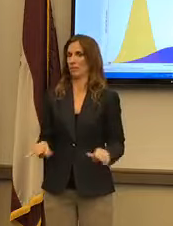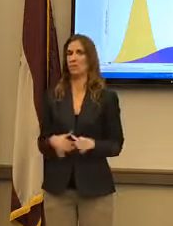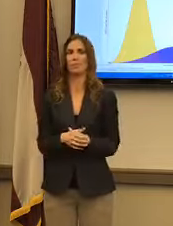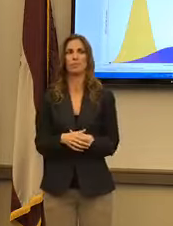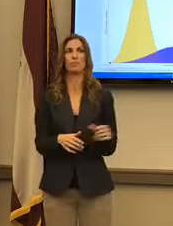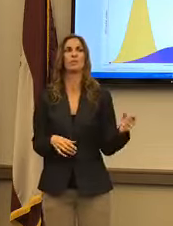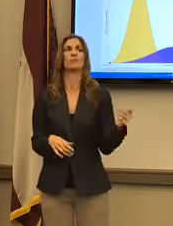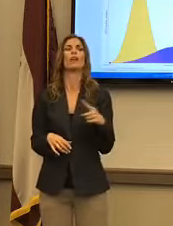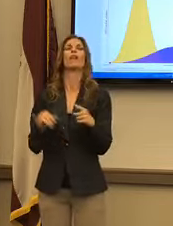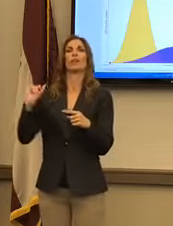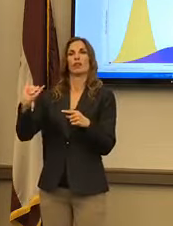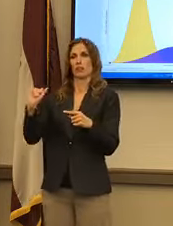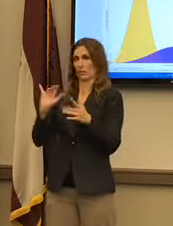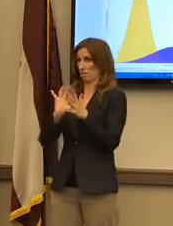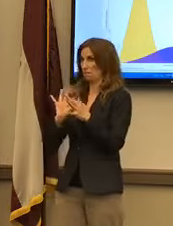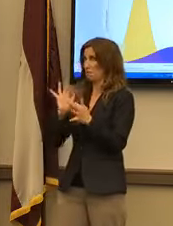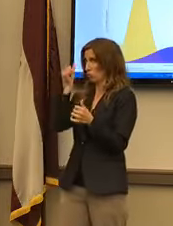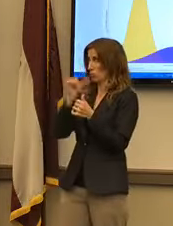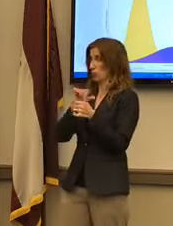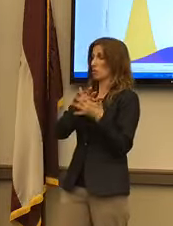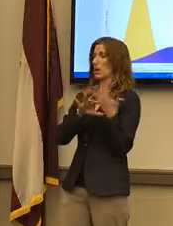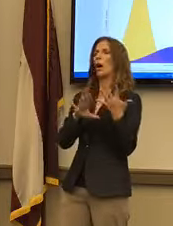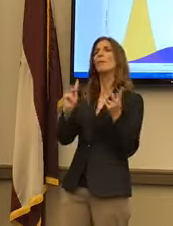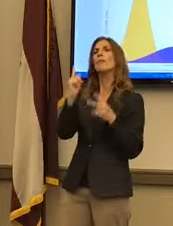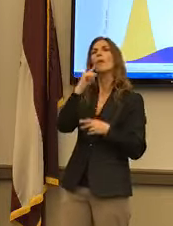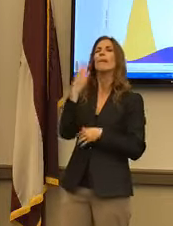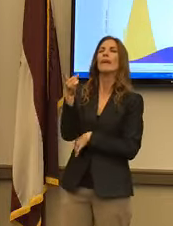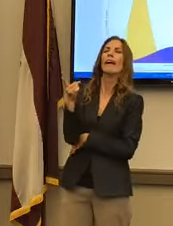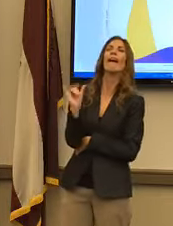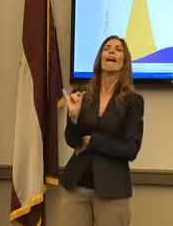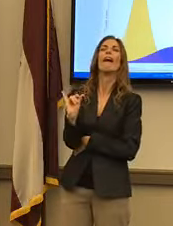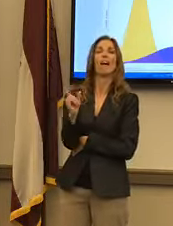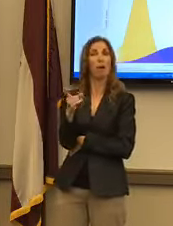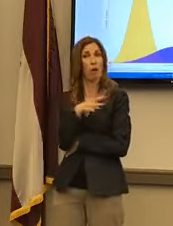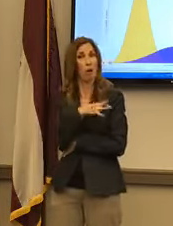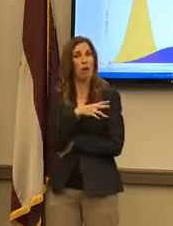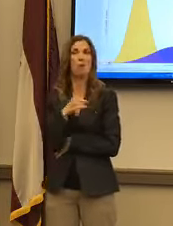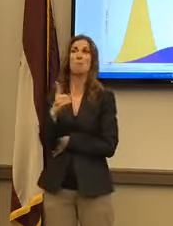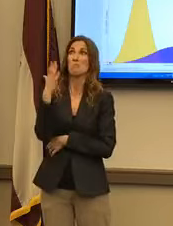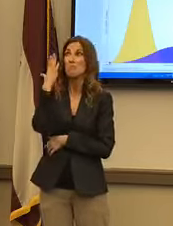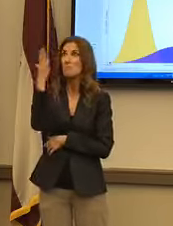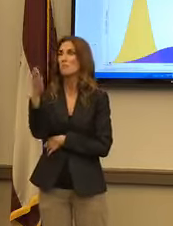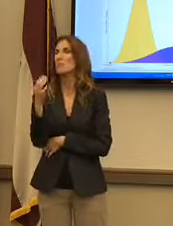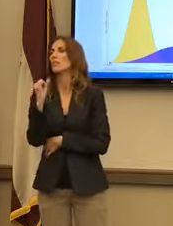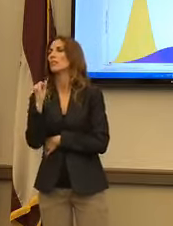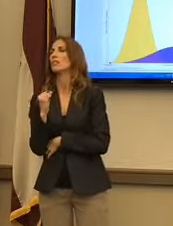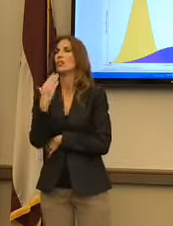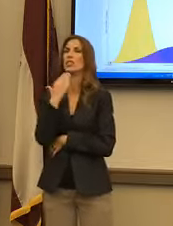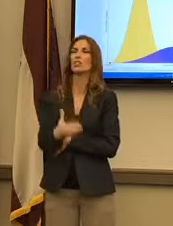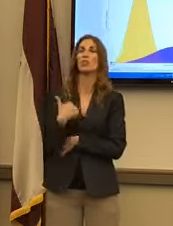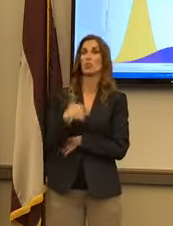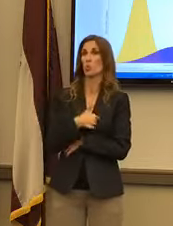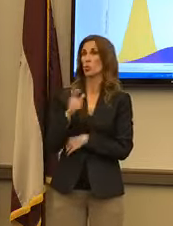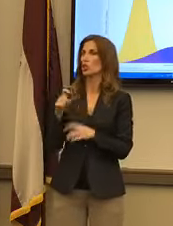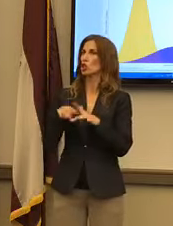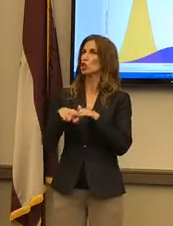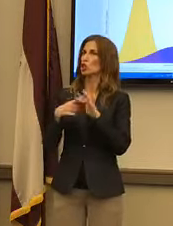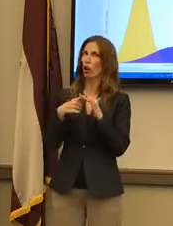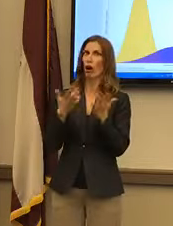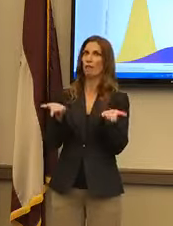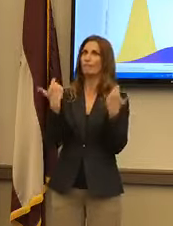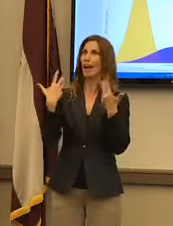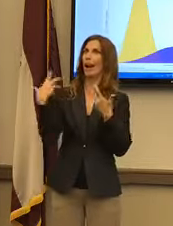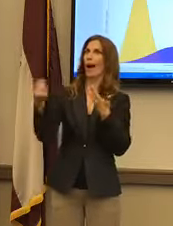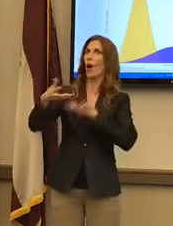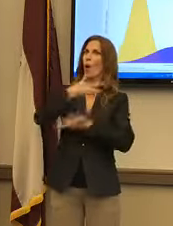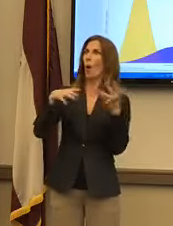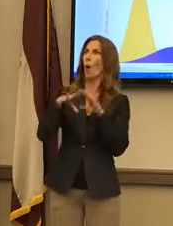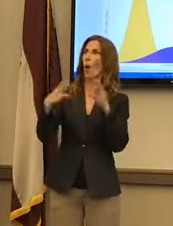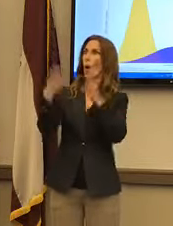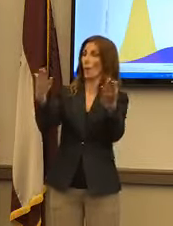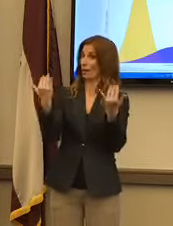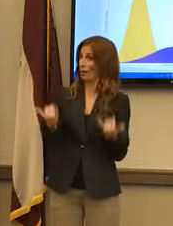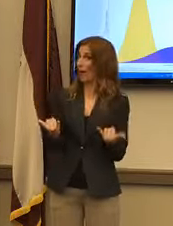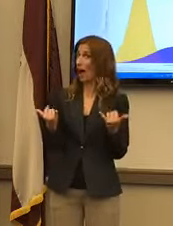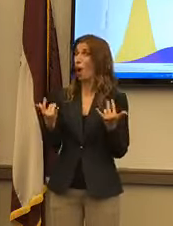[Reporter] are we at a point to ease restrictions yet?